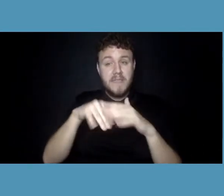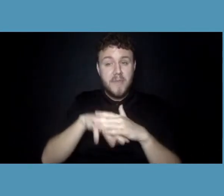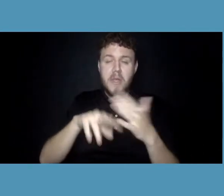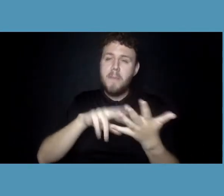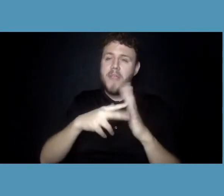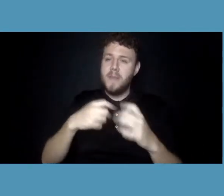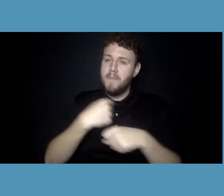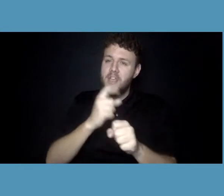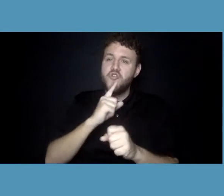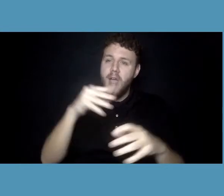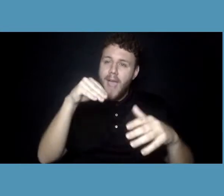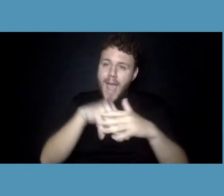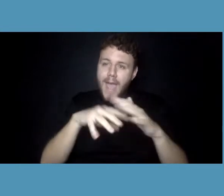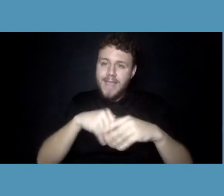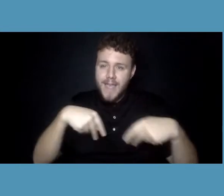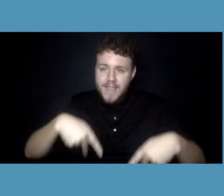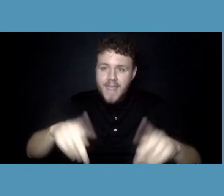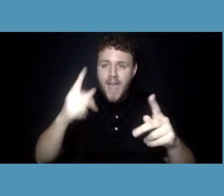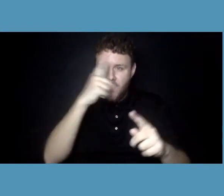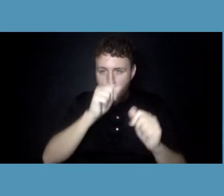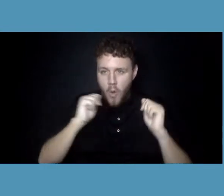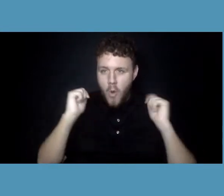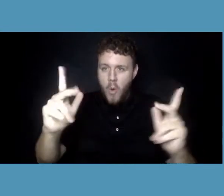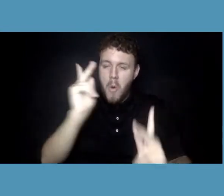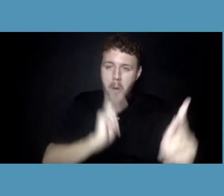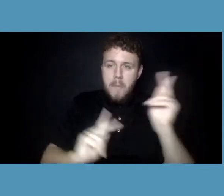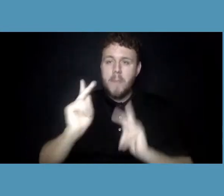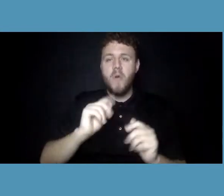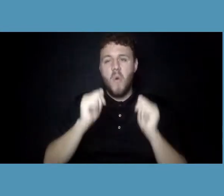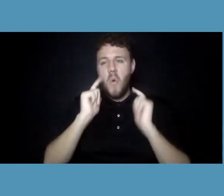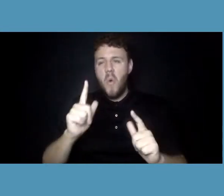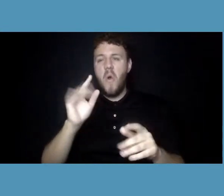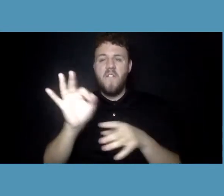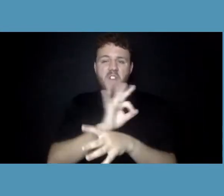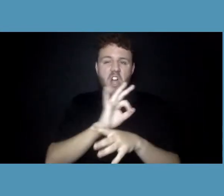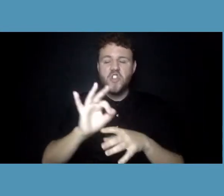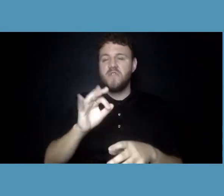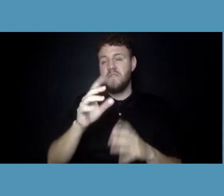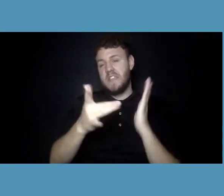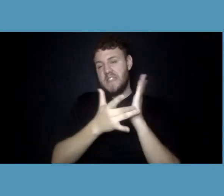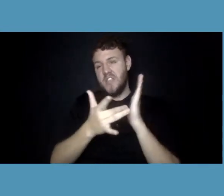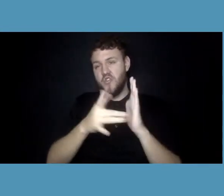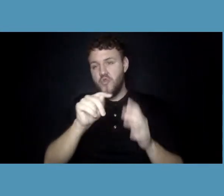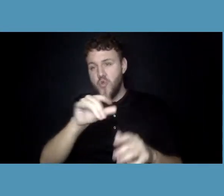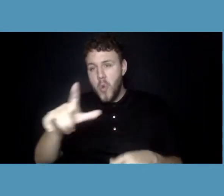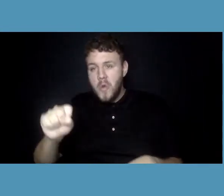to information and all functions of the digital tools each training module will cover. Irrespective